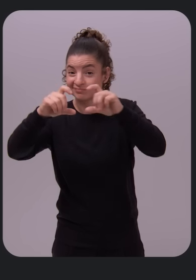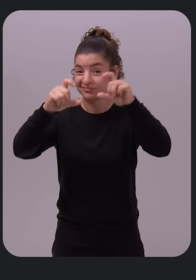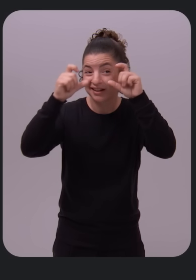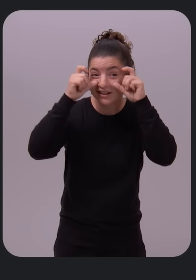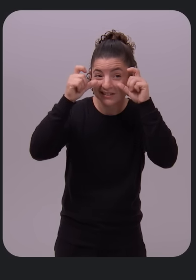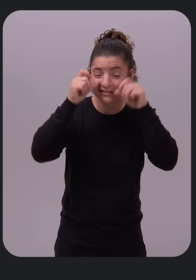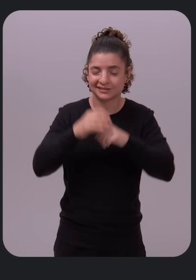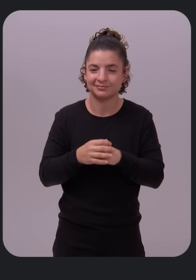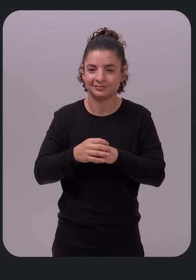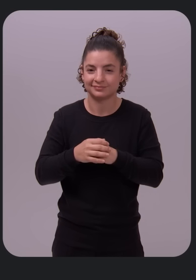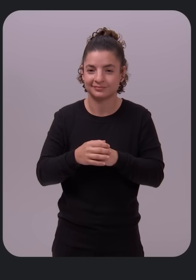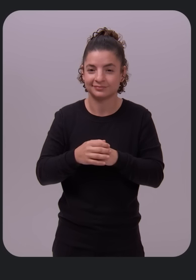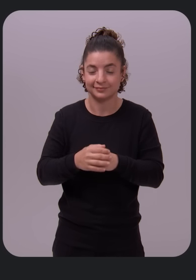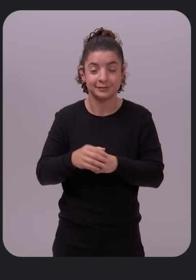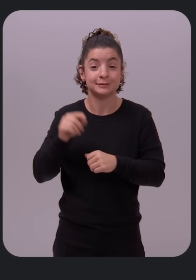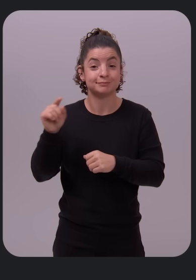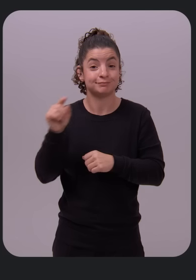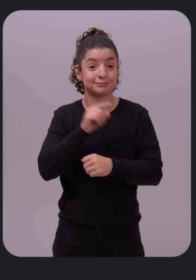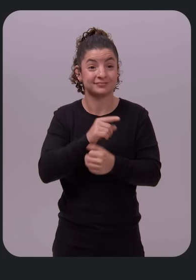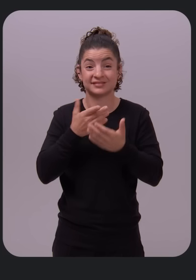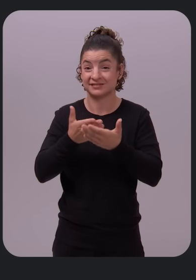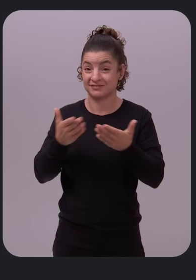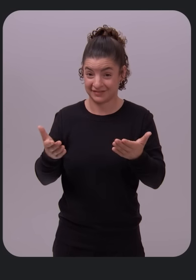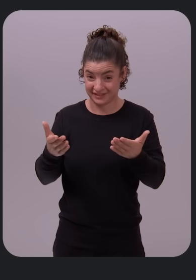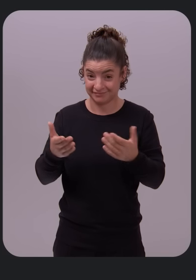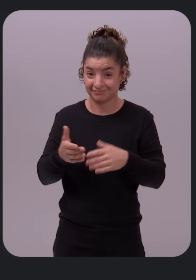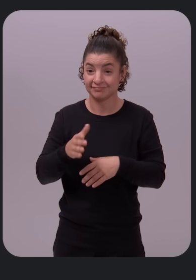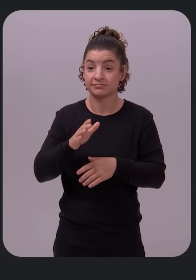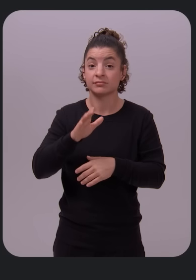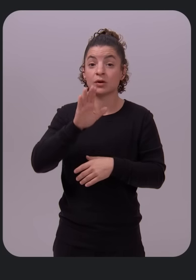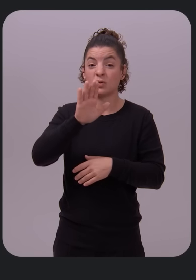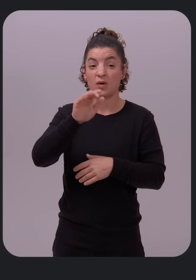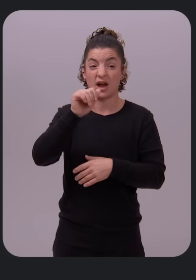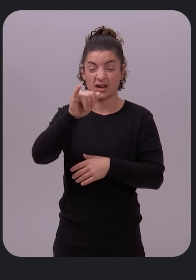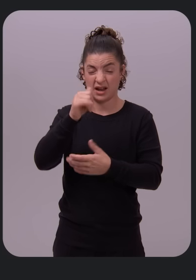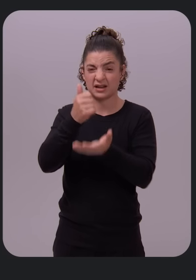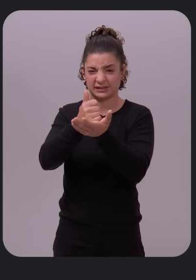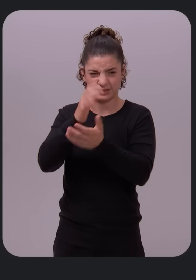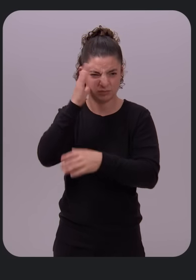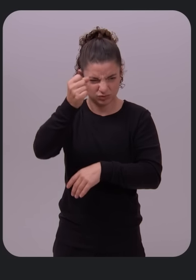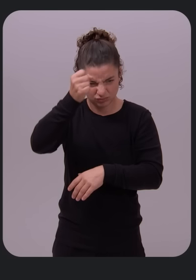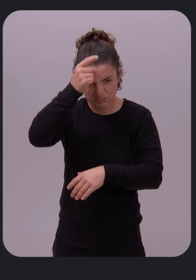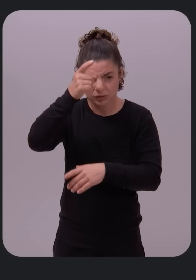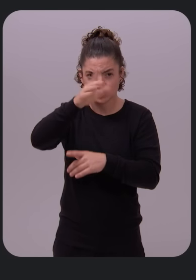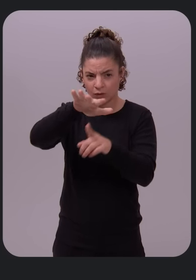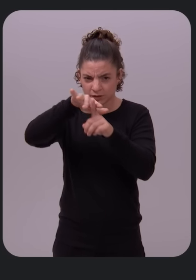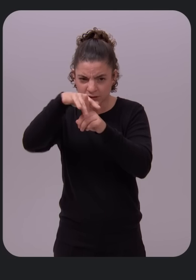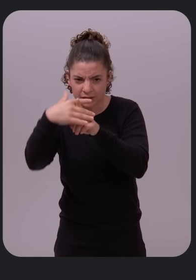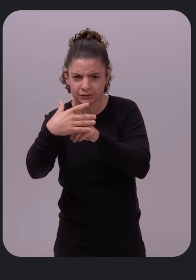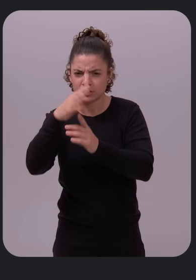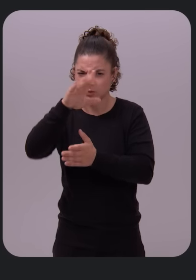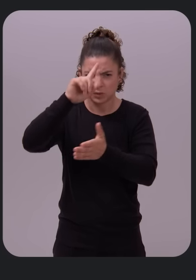and glasses. On these devices, your AI assistant understands your context and intent